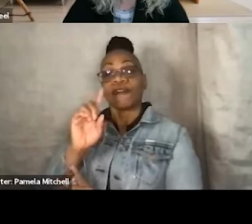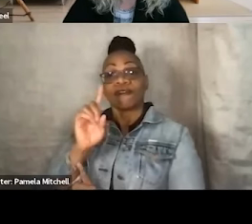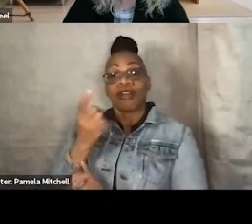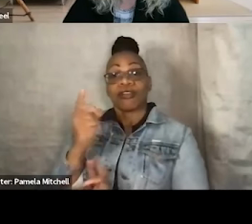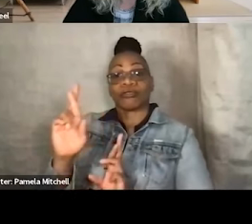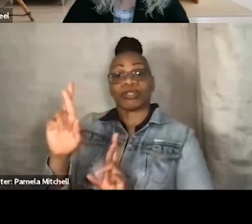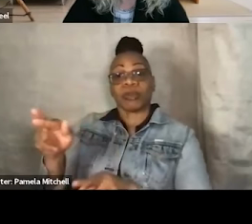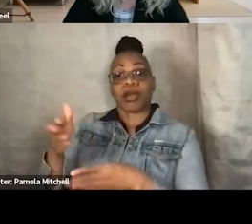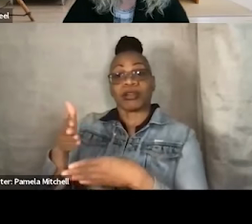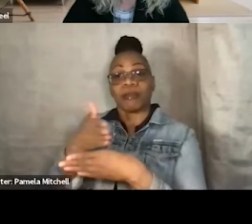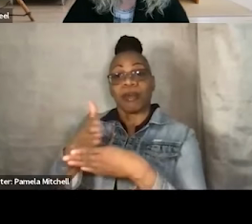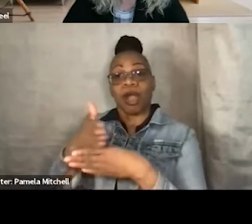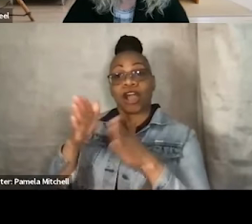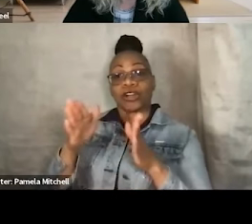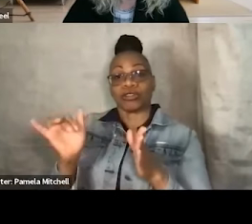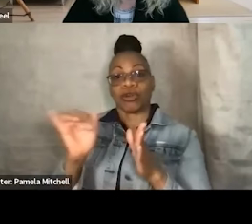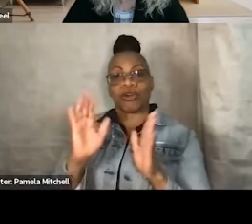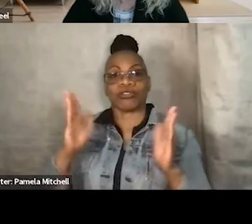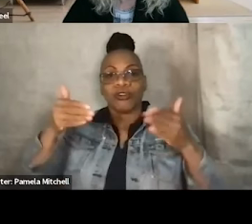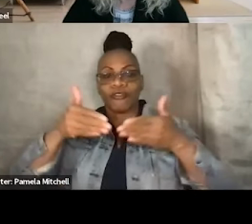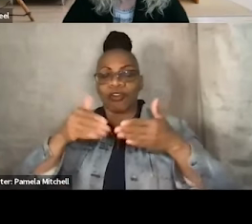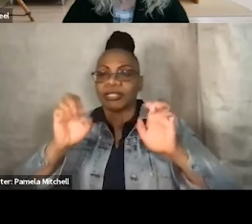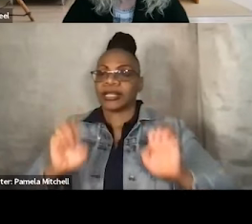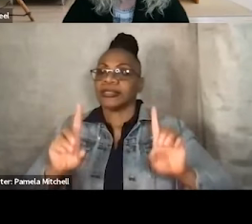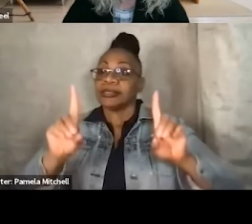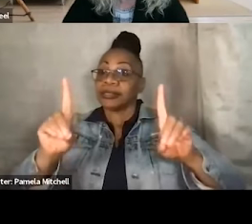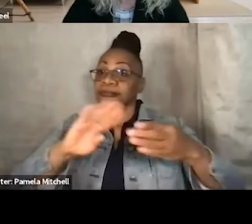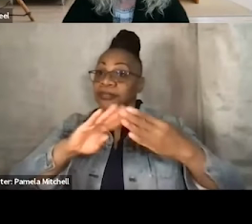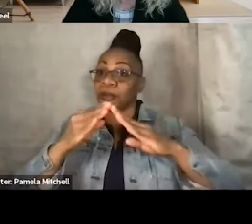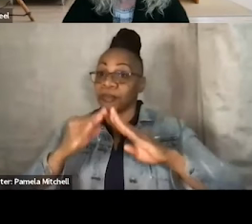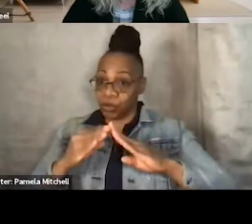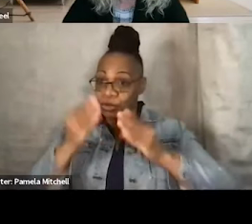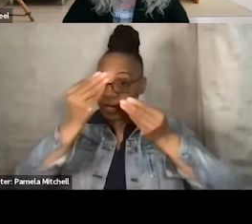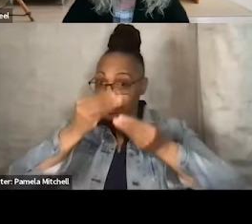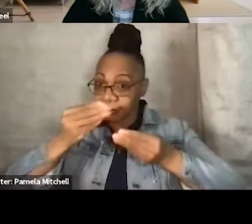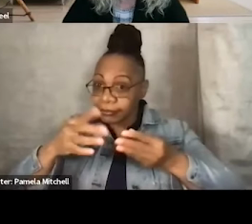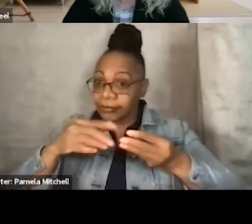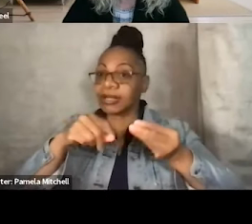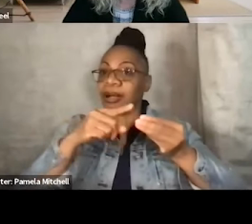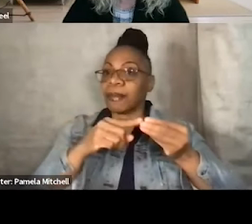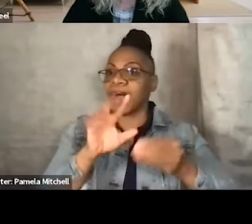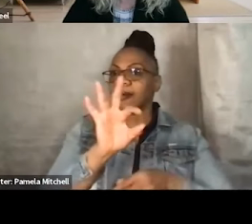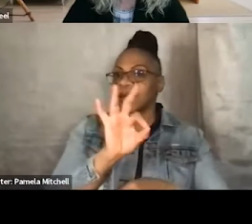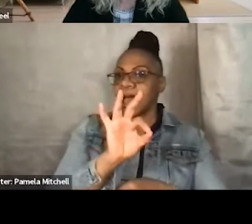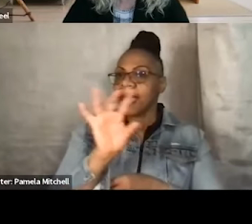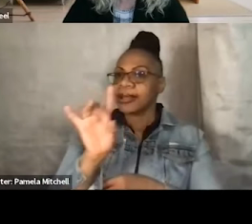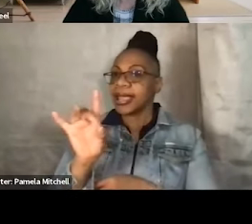And we are focused on educating the community about 988 and mobile crisis response,